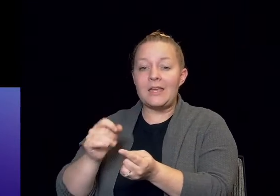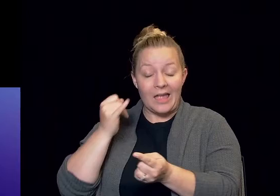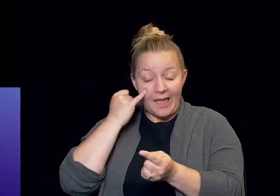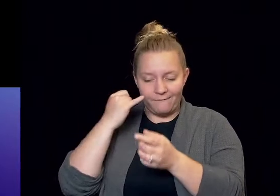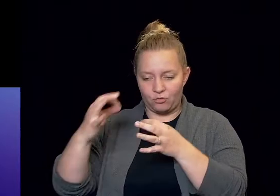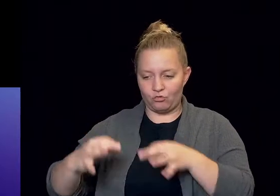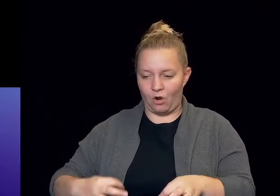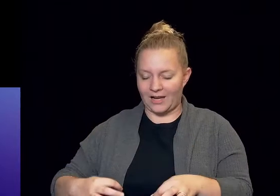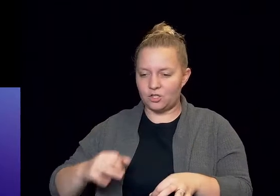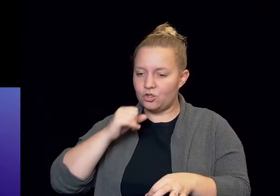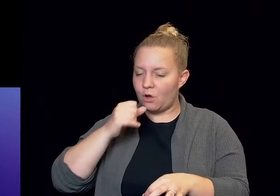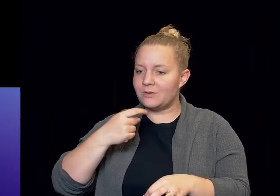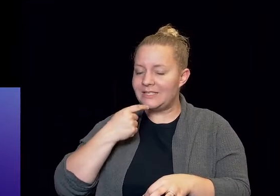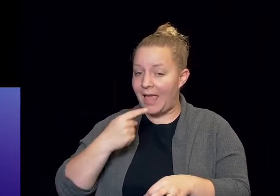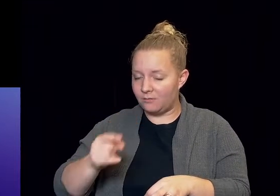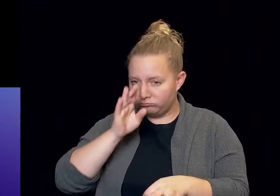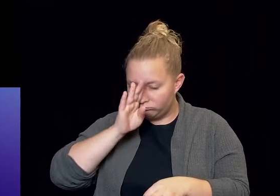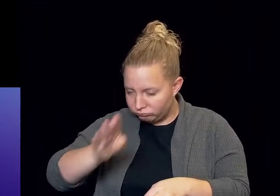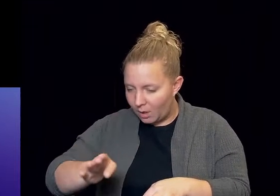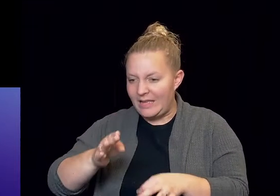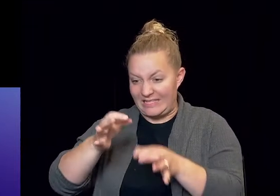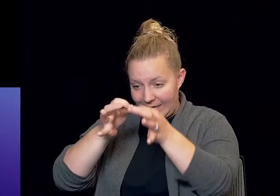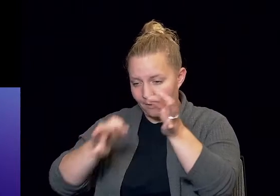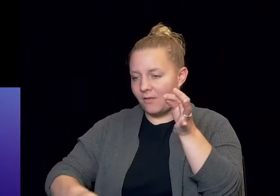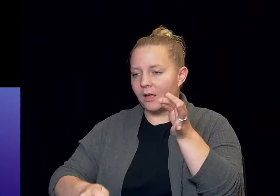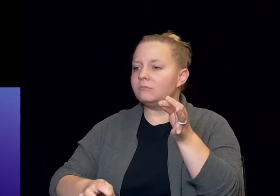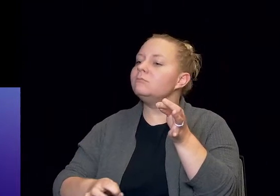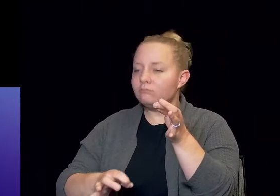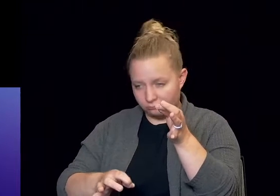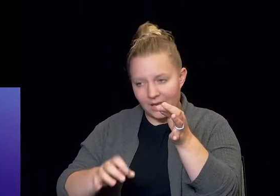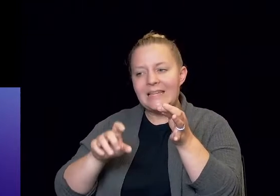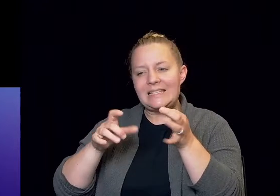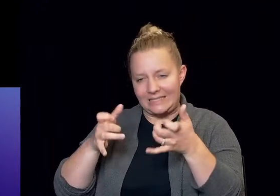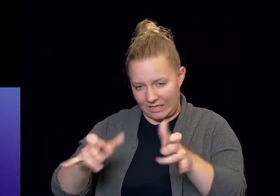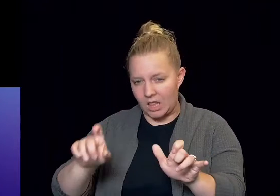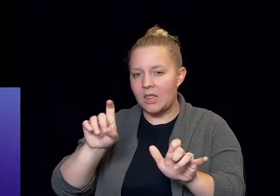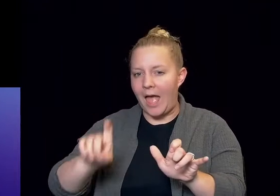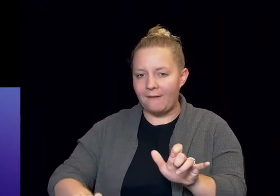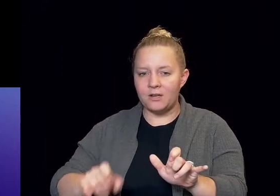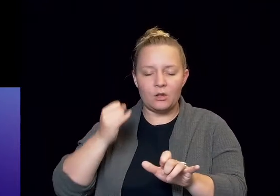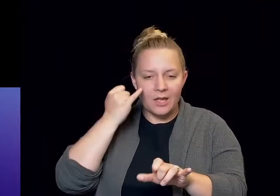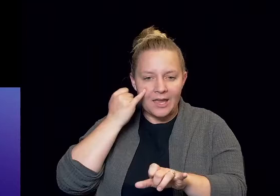make sure that you always do that. So, with our symbols a/b times c/d. So, our final